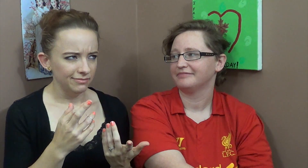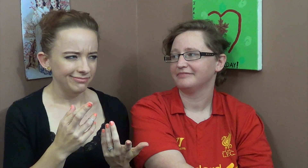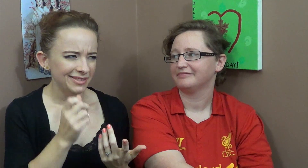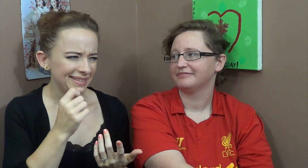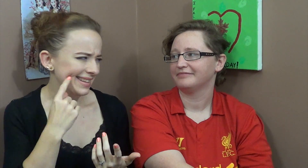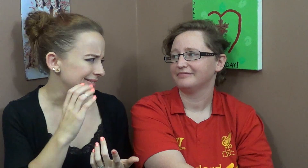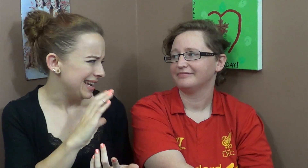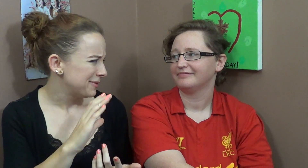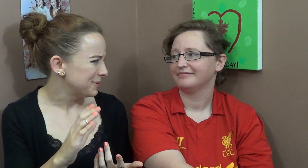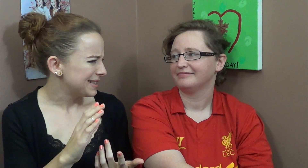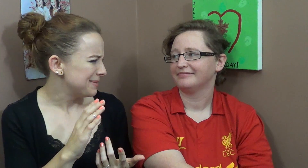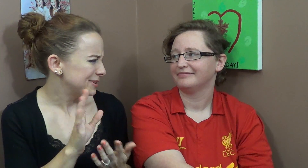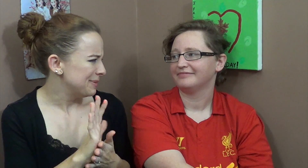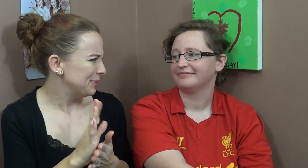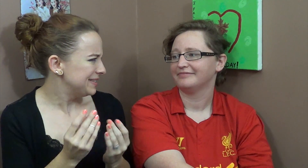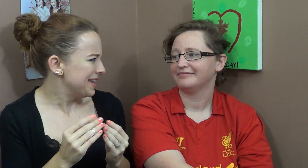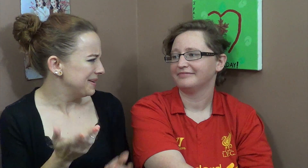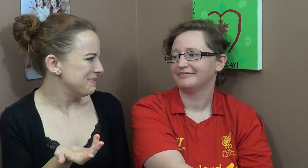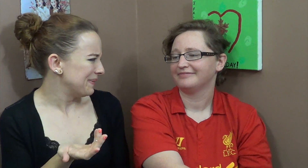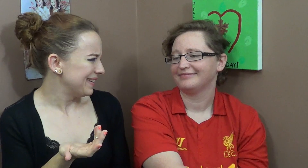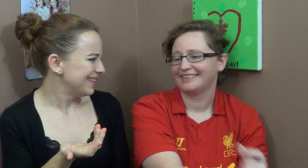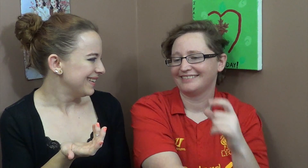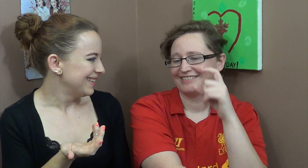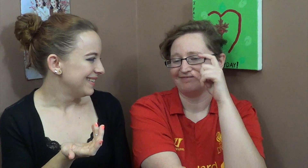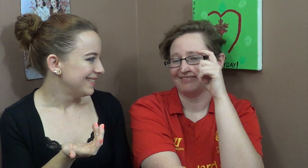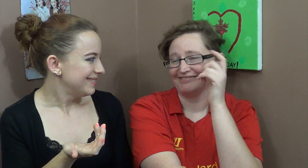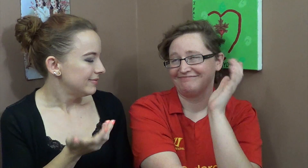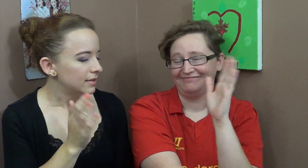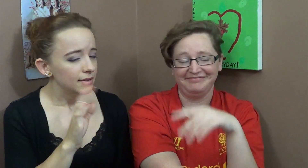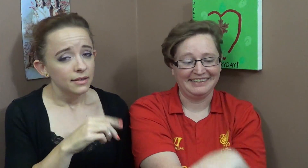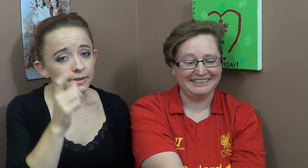or I don't think they even have closed captions anymore. Jenna: glasses